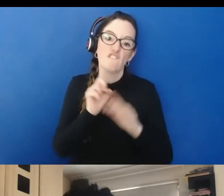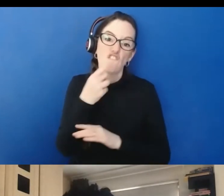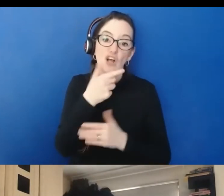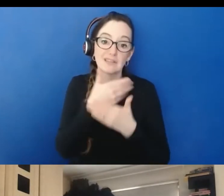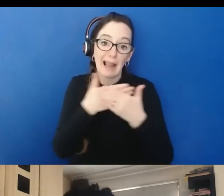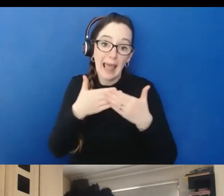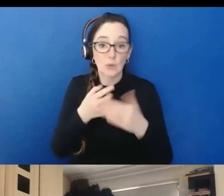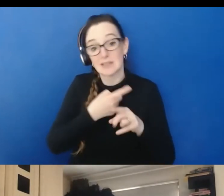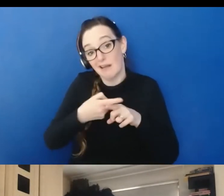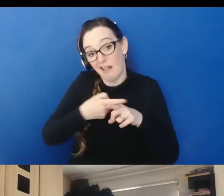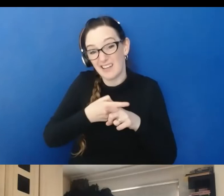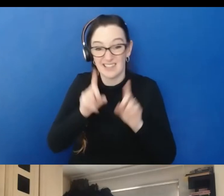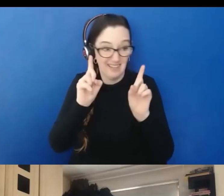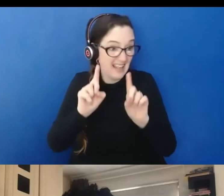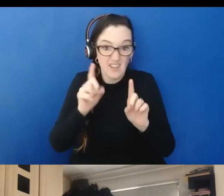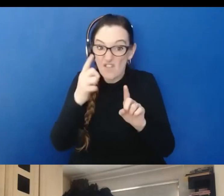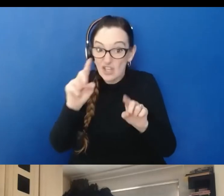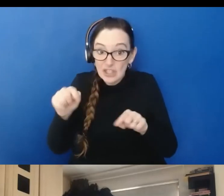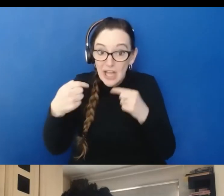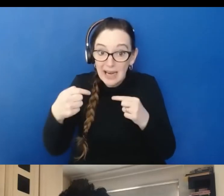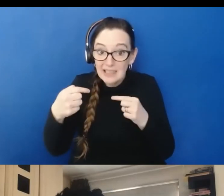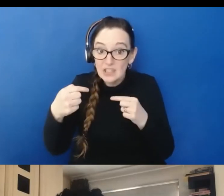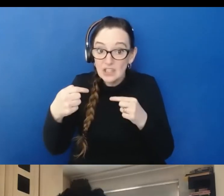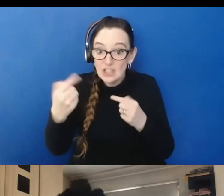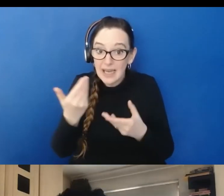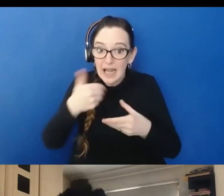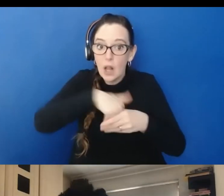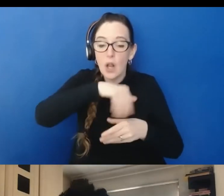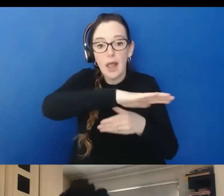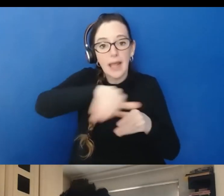in inclusion. How come we are producing most of the materials